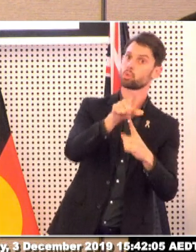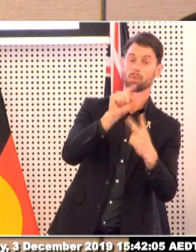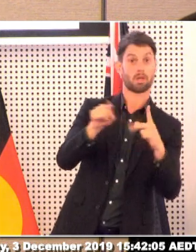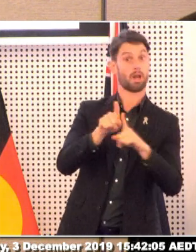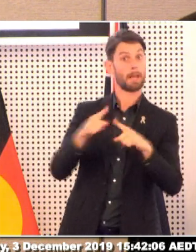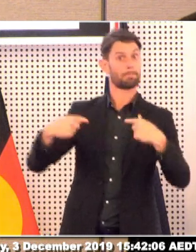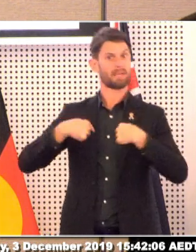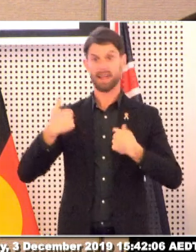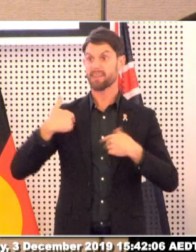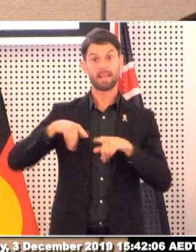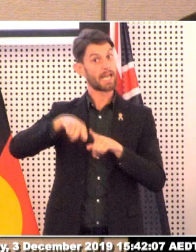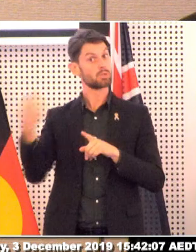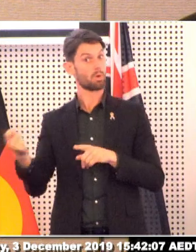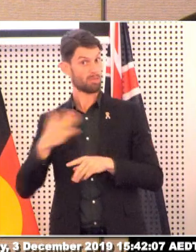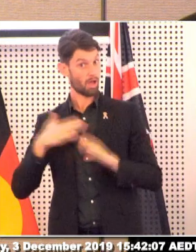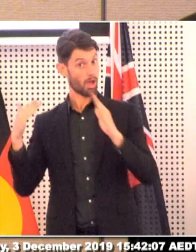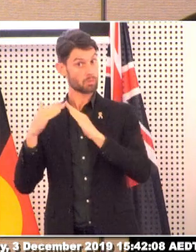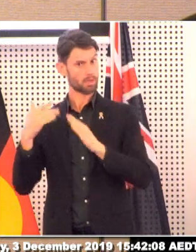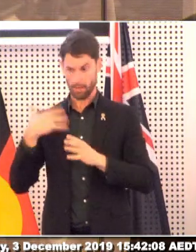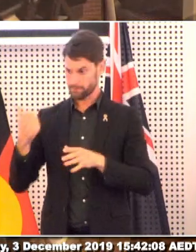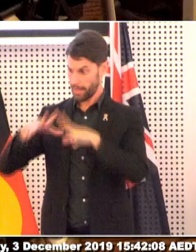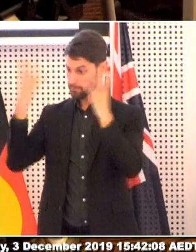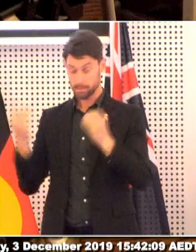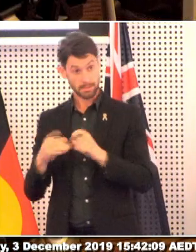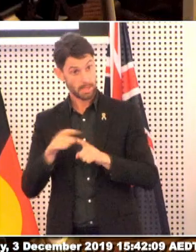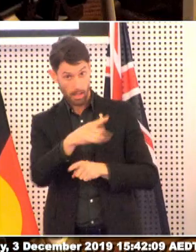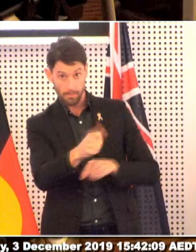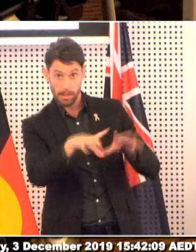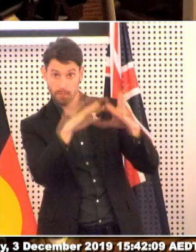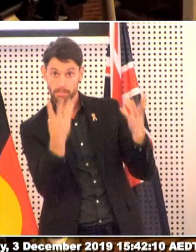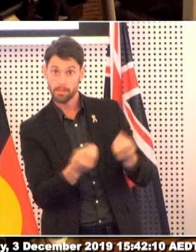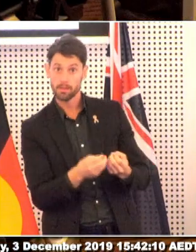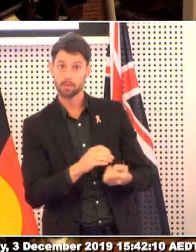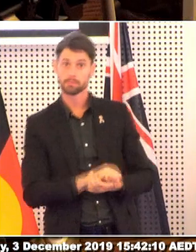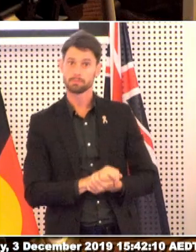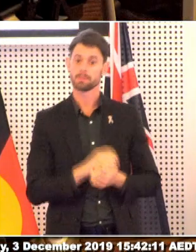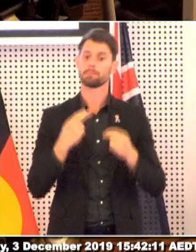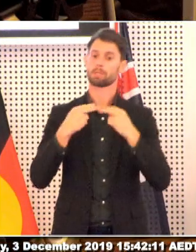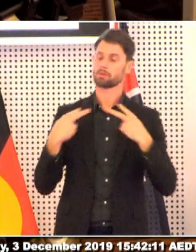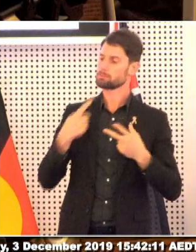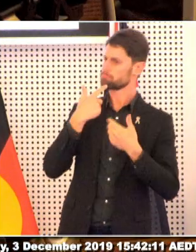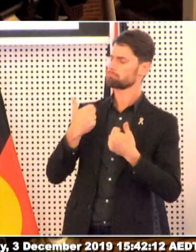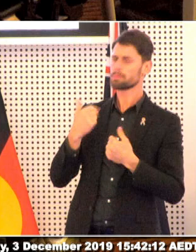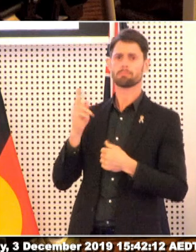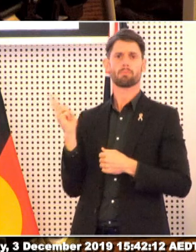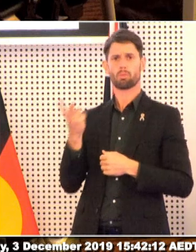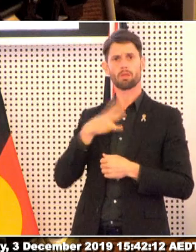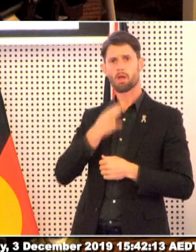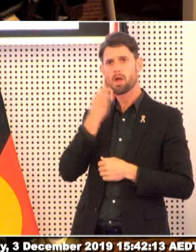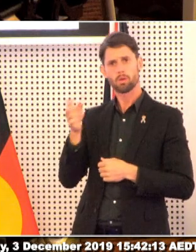So I look at it from that perspective. And for both of you, what training did you have to become a Community Visitor?